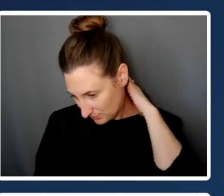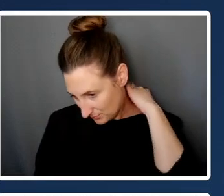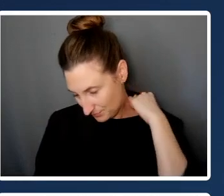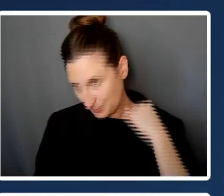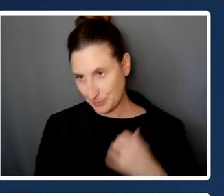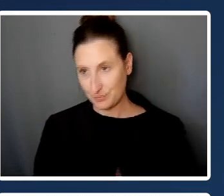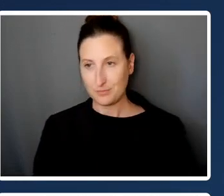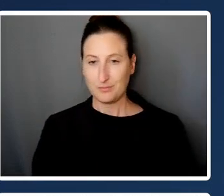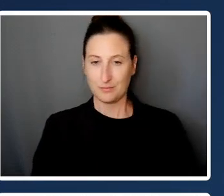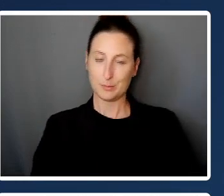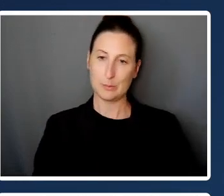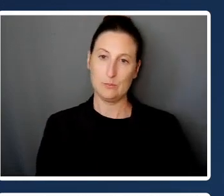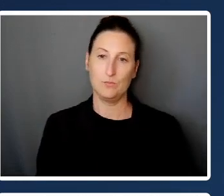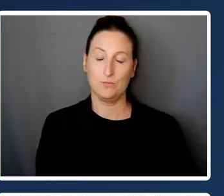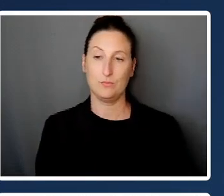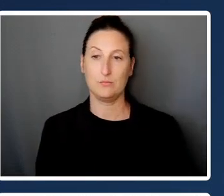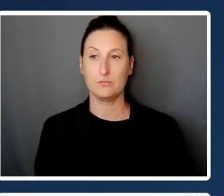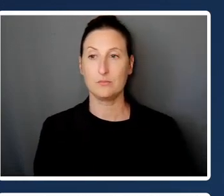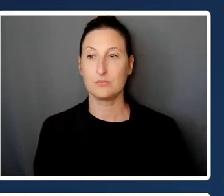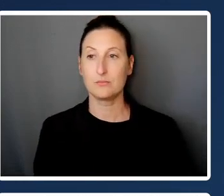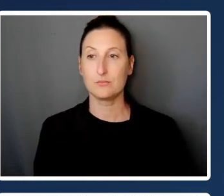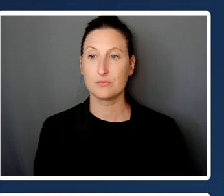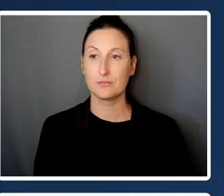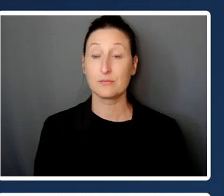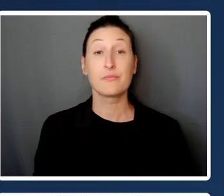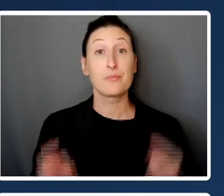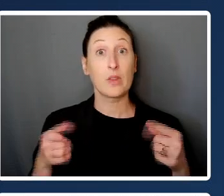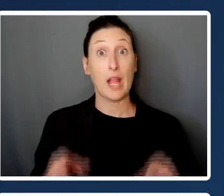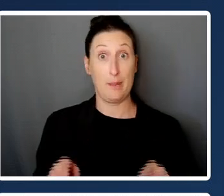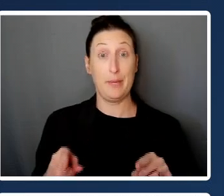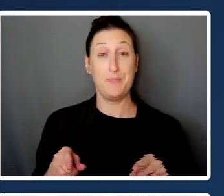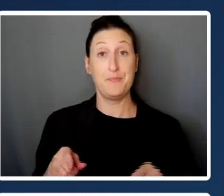And we were invited, along with the other participating teachers who had been to the